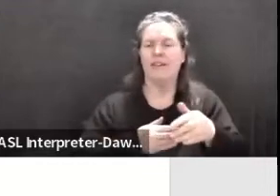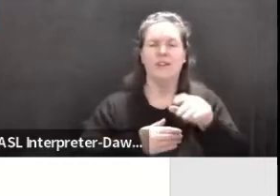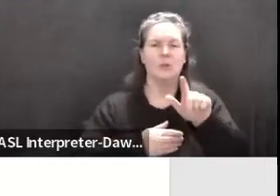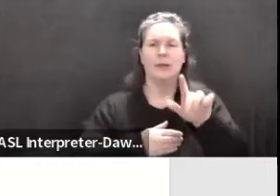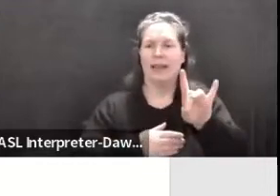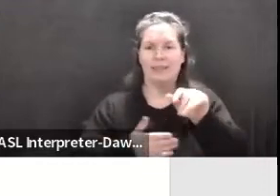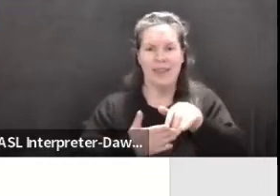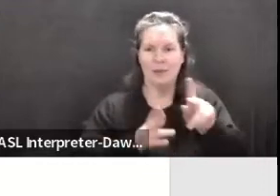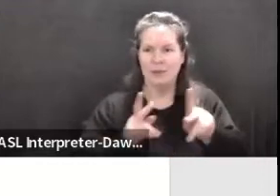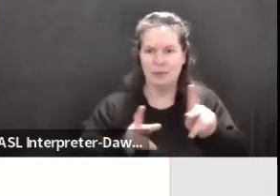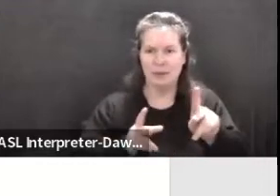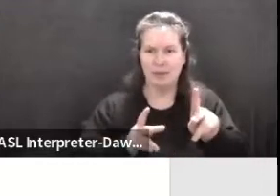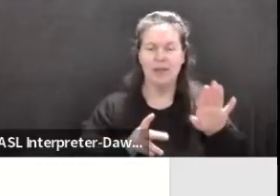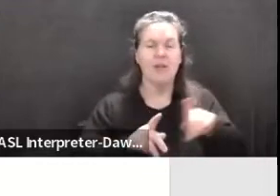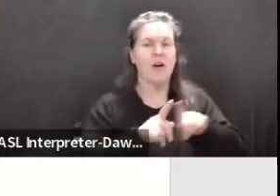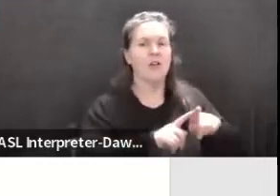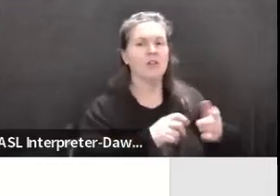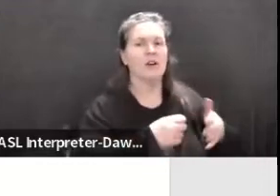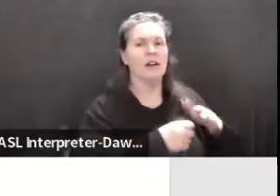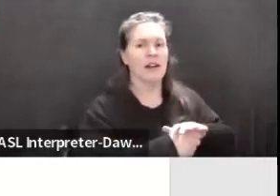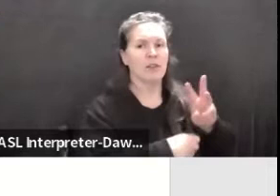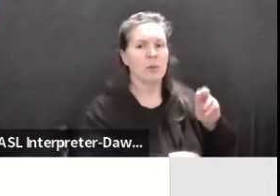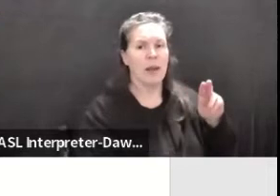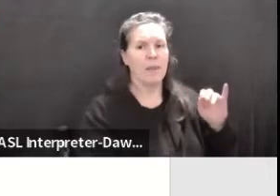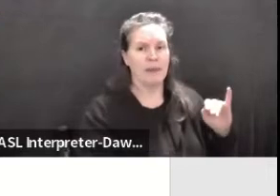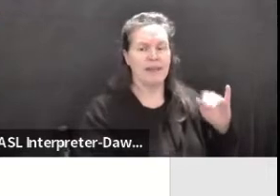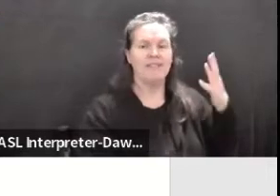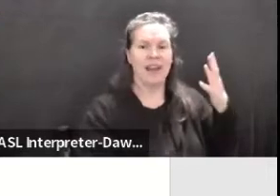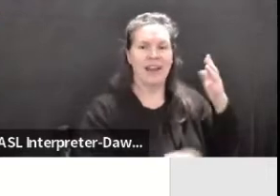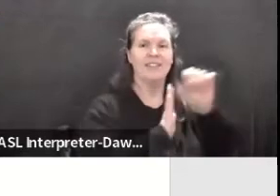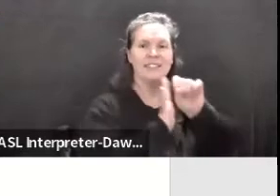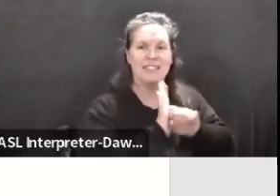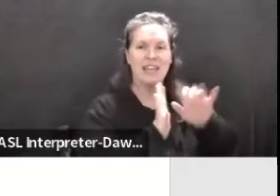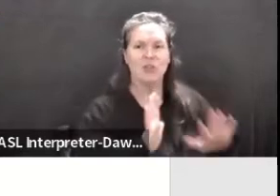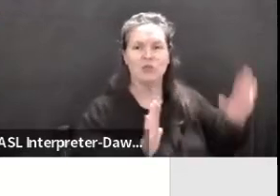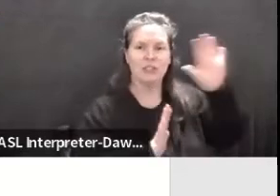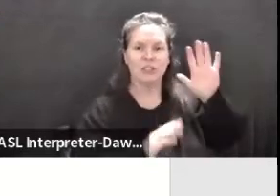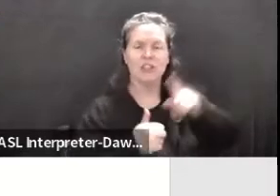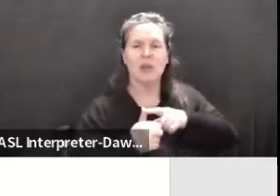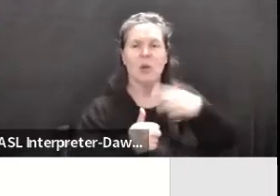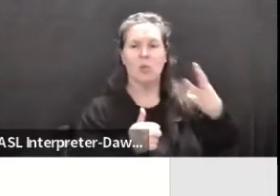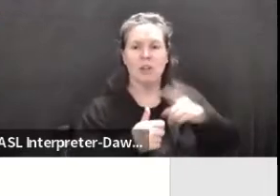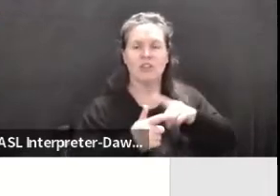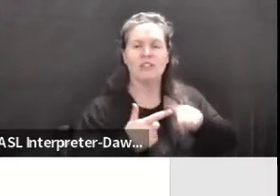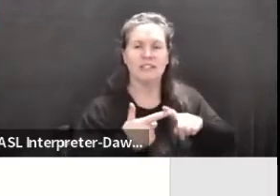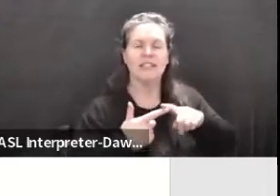We also cover the WWAMI region, which is the five state region, Washington, Wyoming, Alaska, Montana, and Idaho.